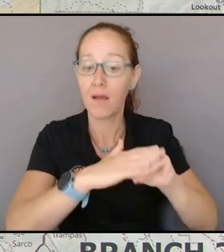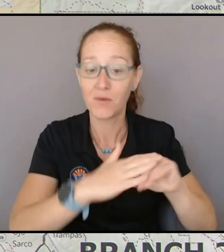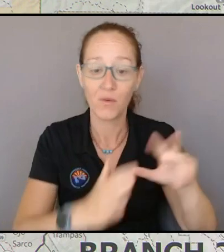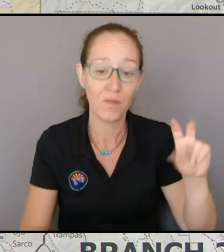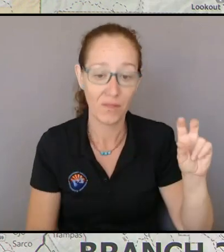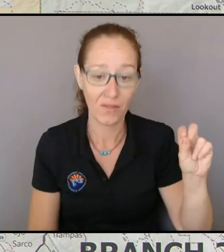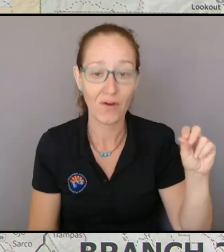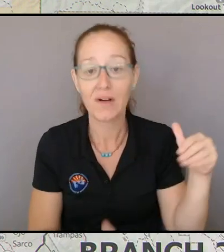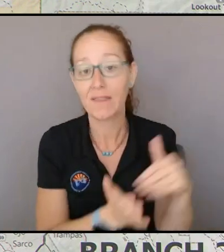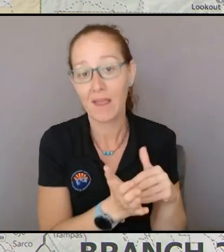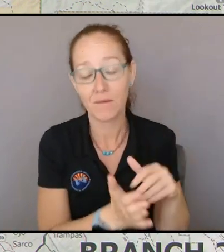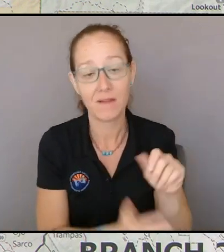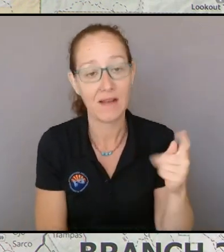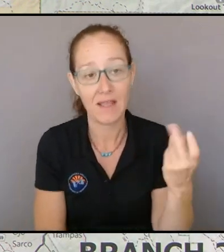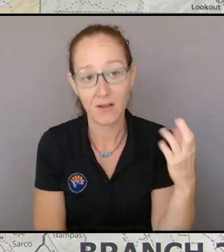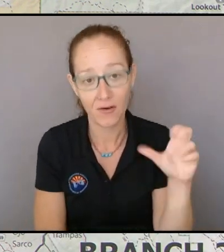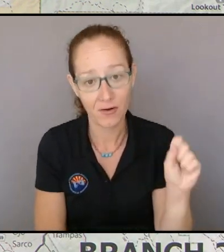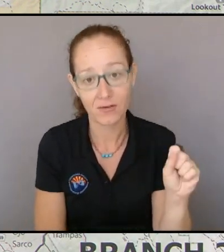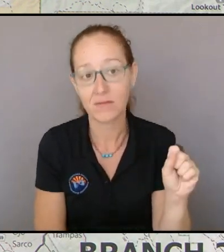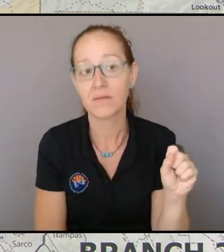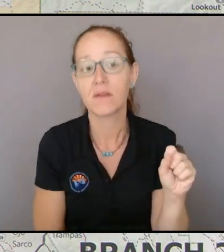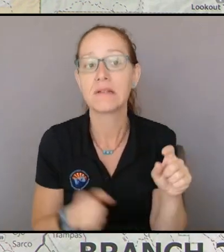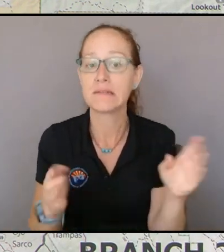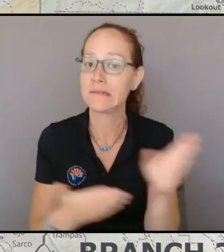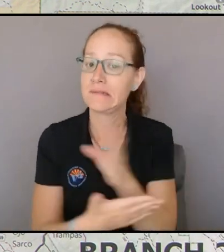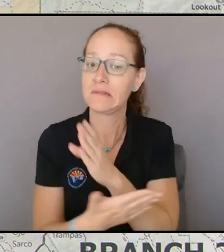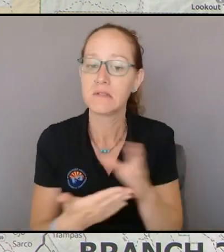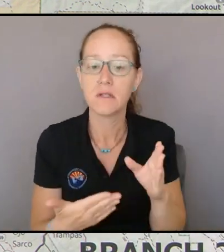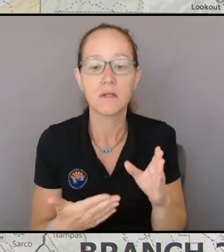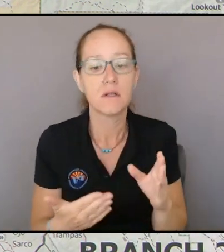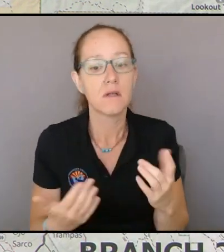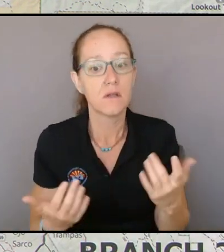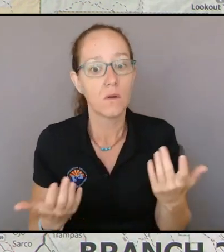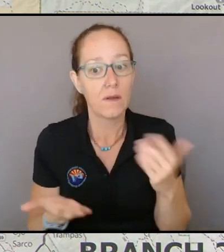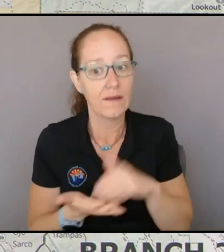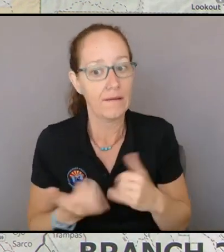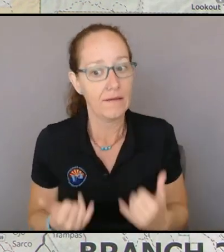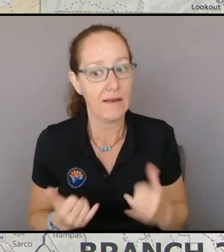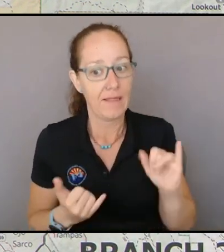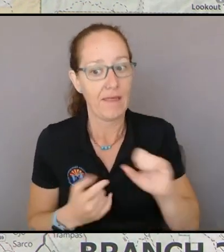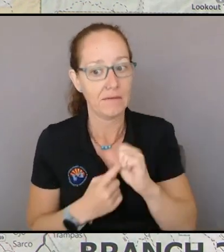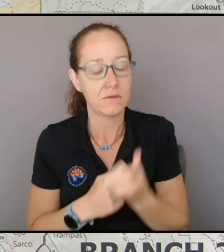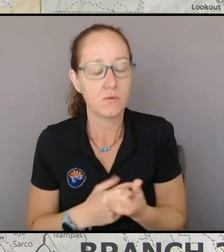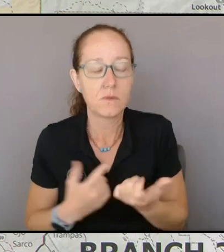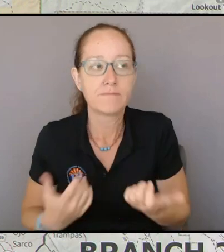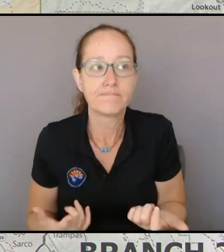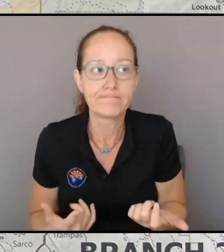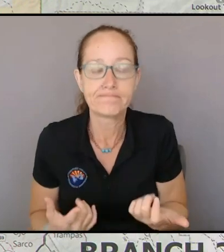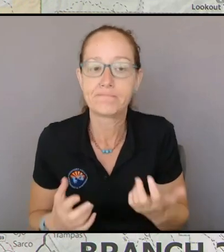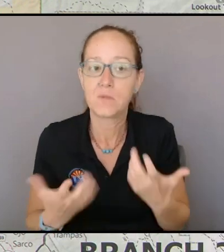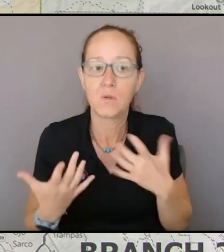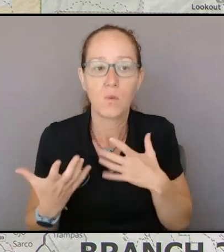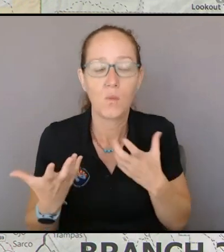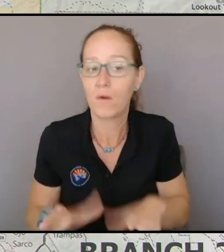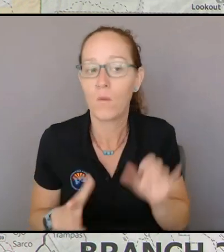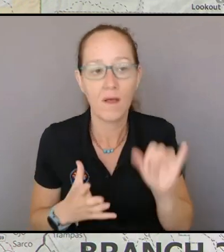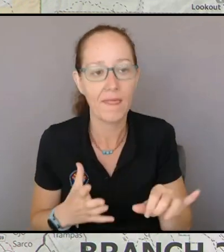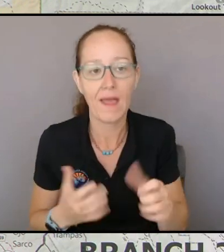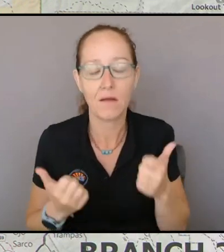throughout the day. Alright. So, the other work that was being done was: this is a dozer line. Those little Xs: dozer